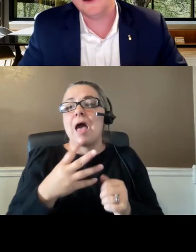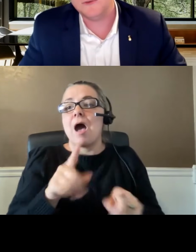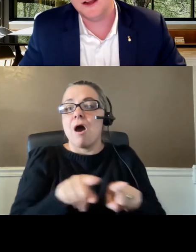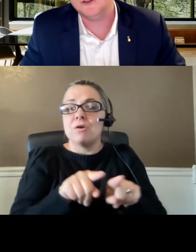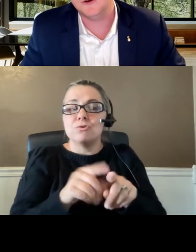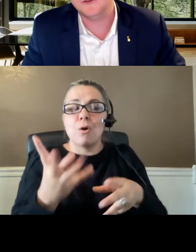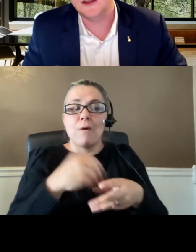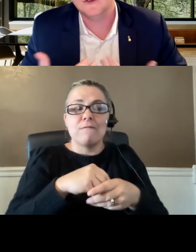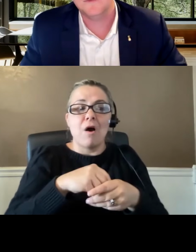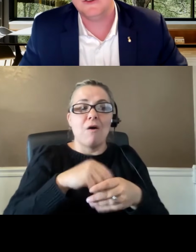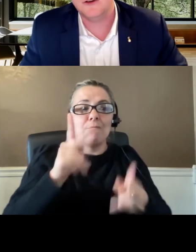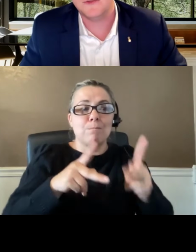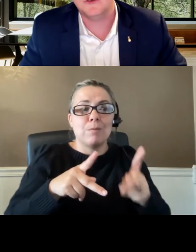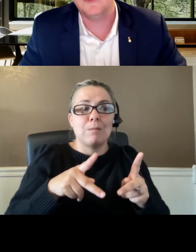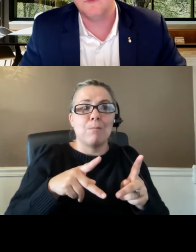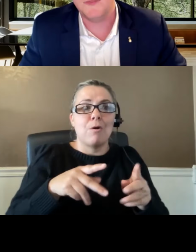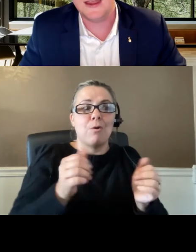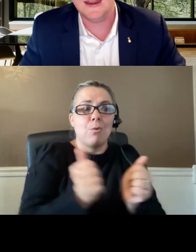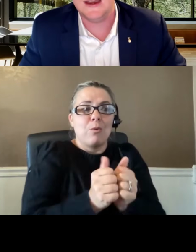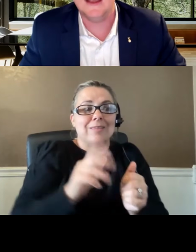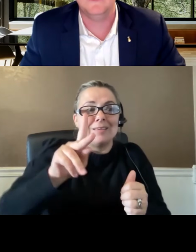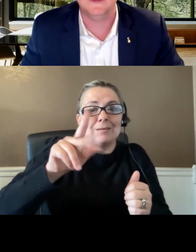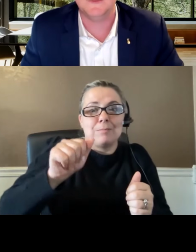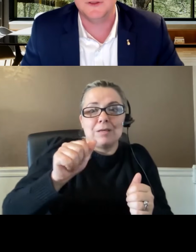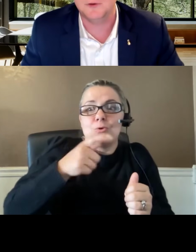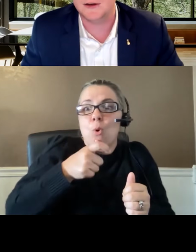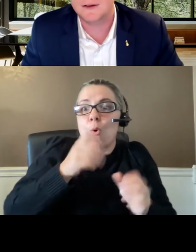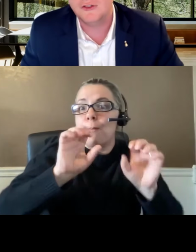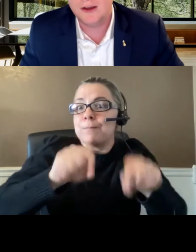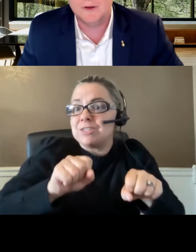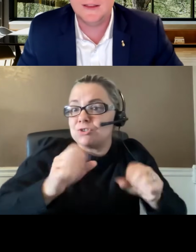are going to be customers to make sure that what they need is available in this product. Generally,